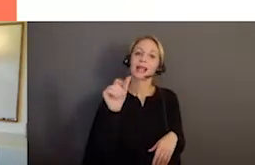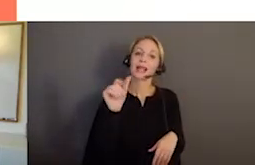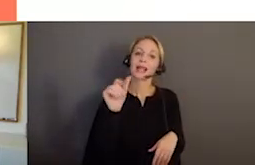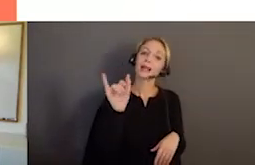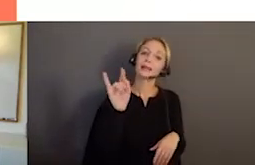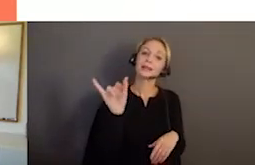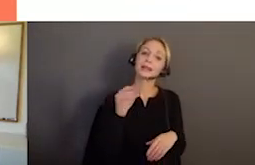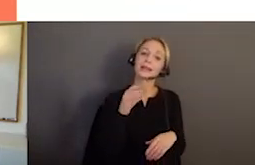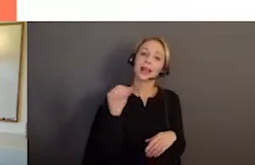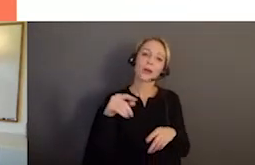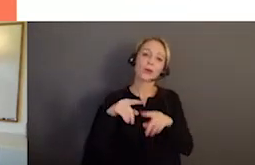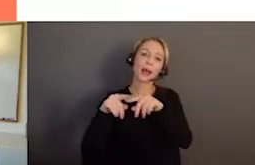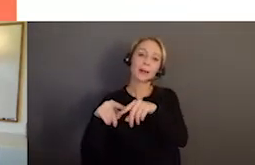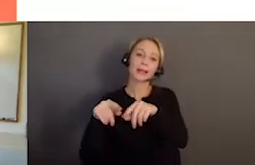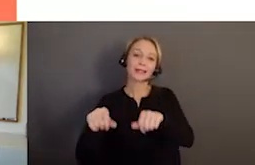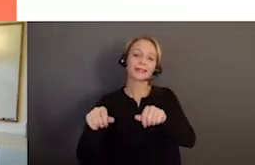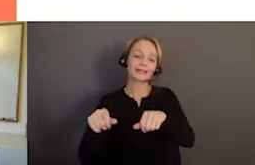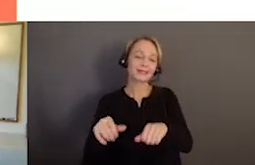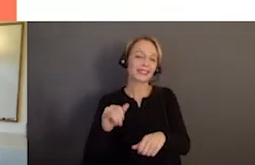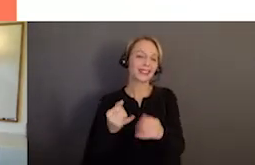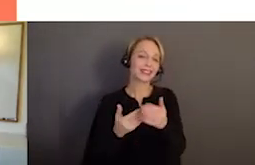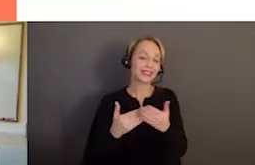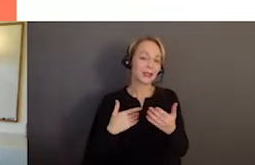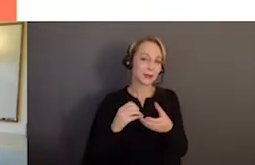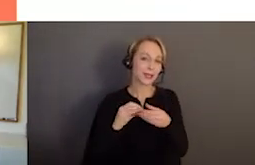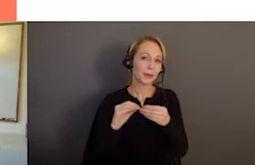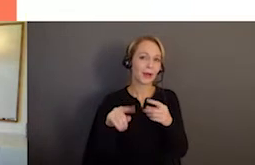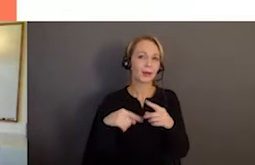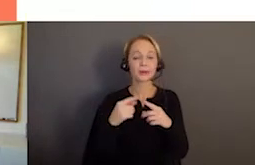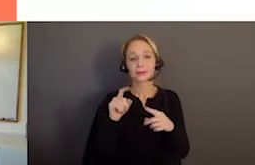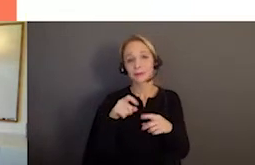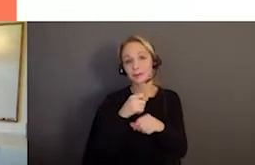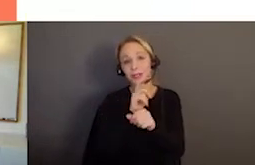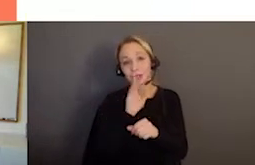AND SCALEABILITY AND RELIABLEABILITY, WANT TO MAKE